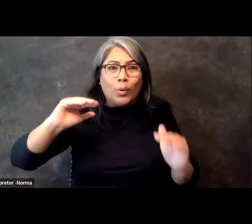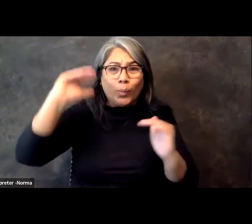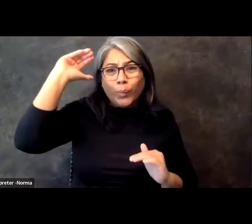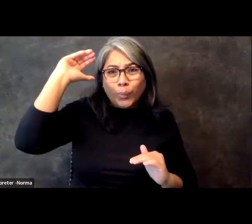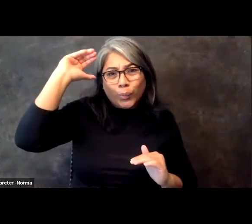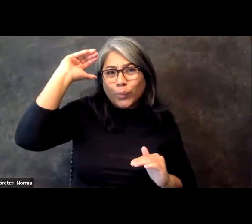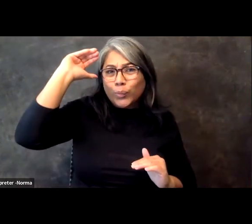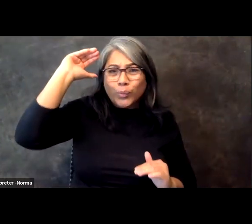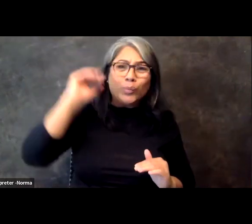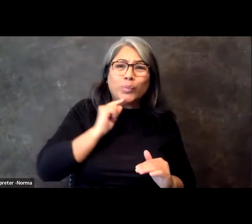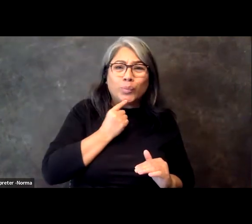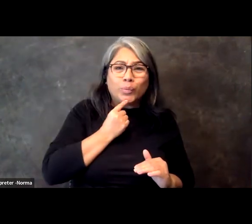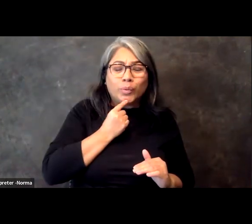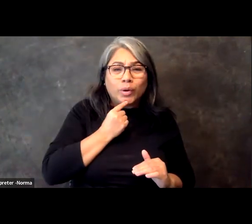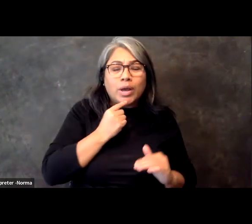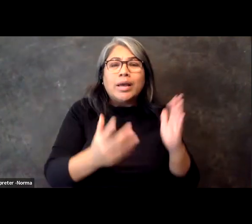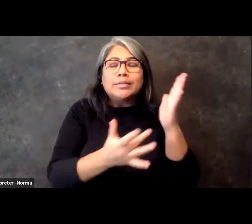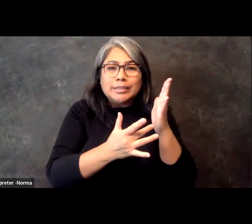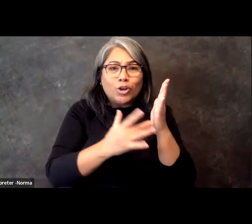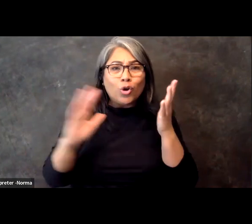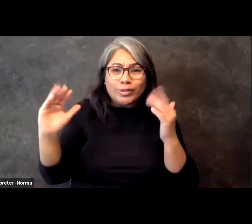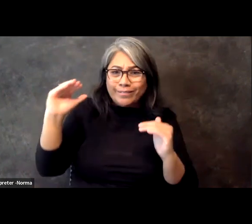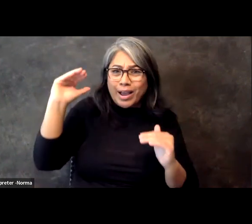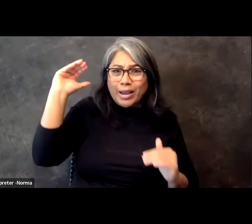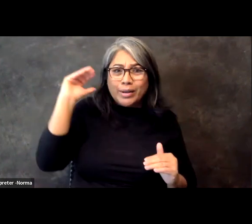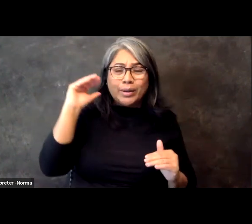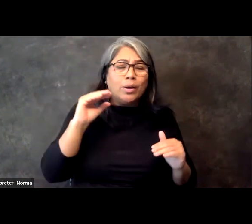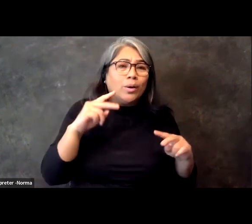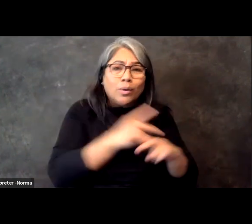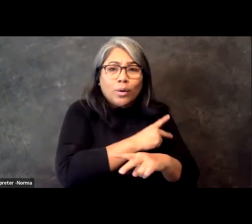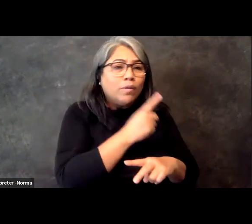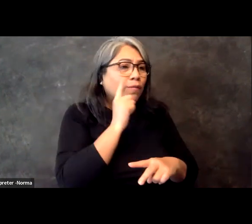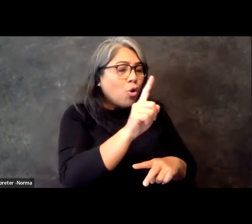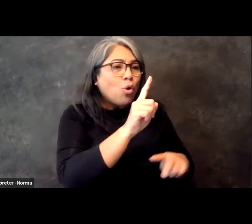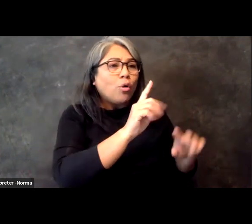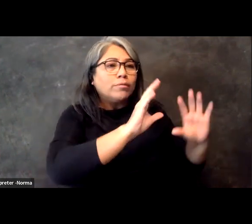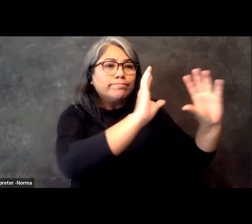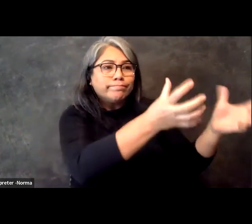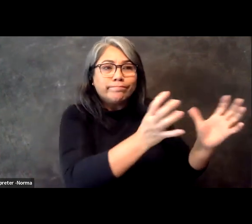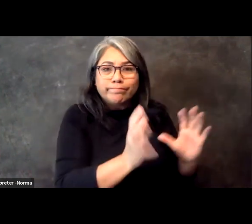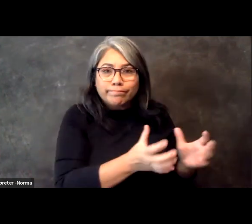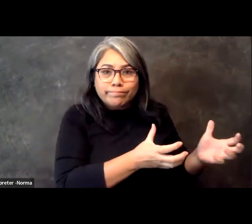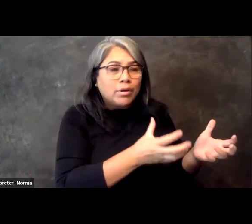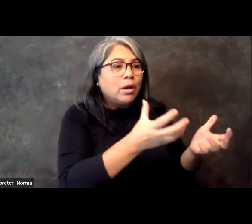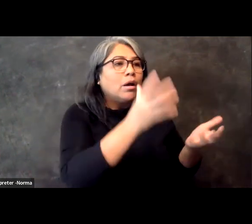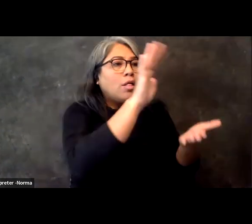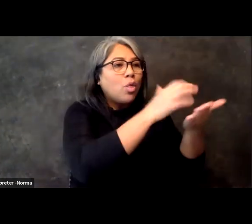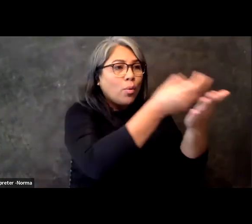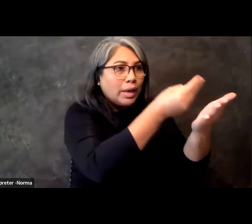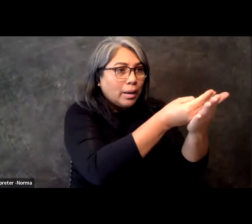divide is much more pronounced for individuals who are low income, and don't speak English people of